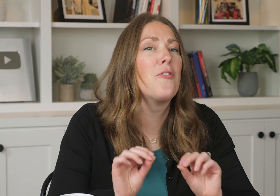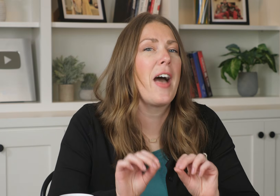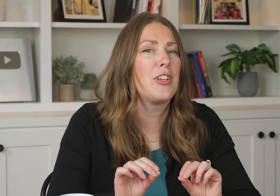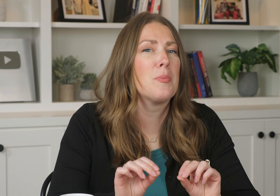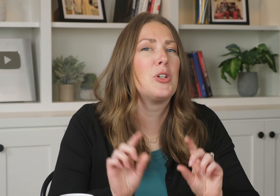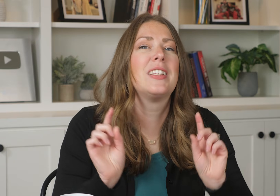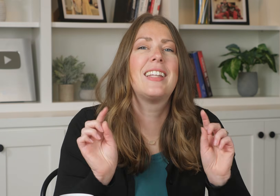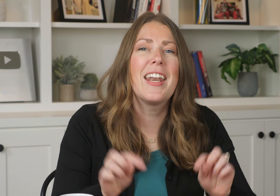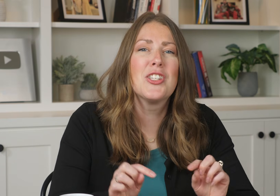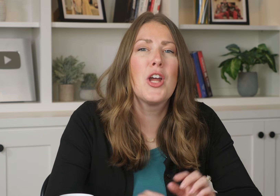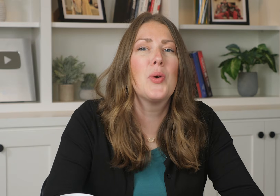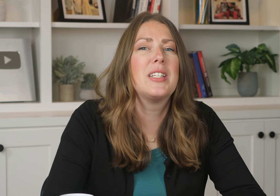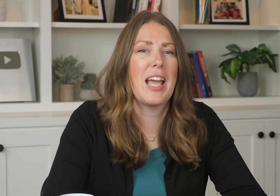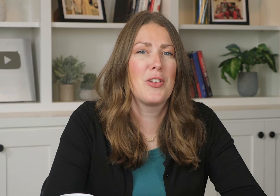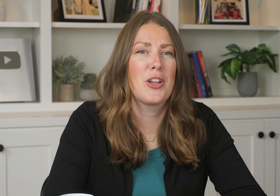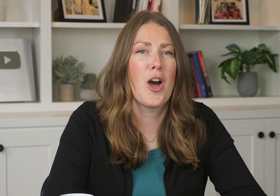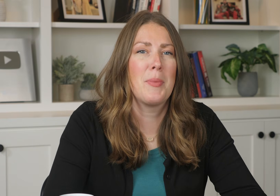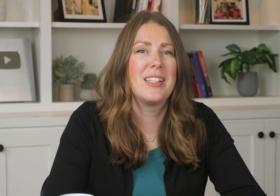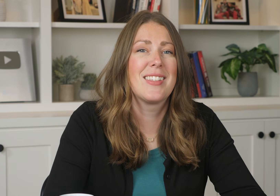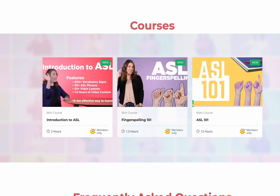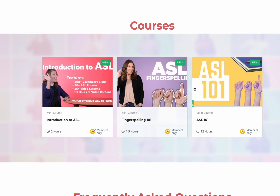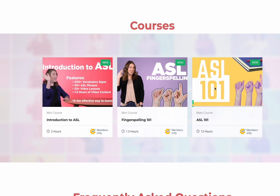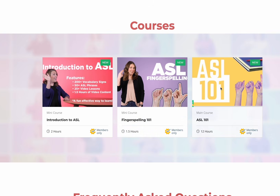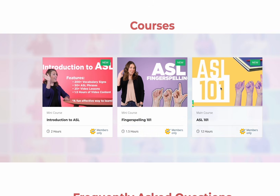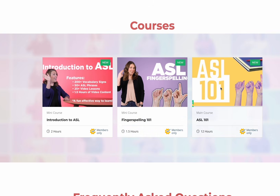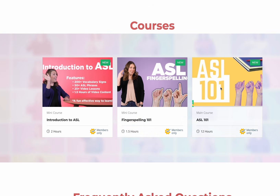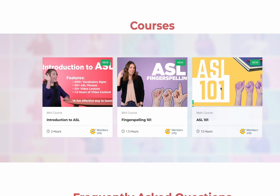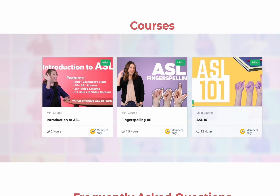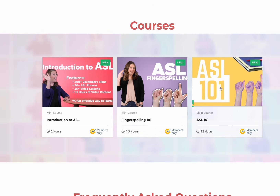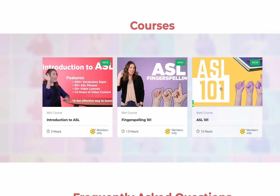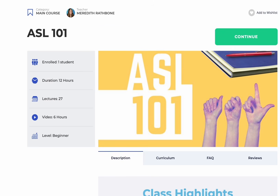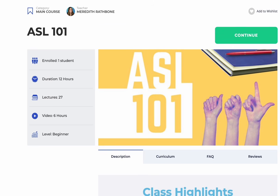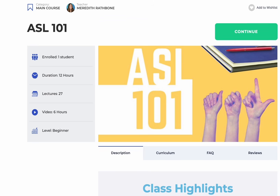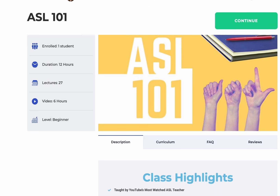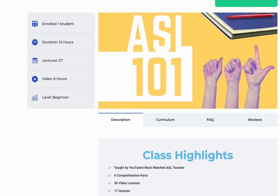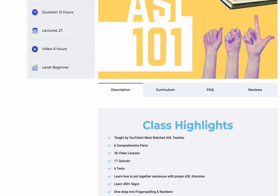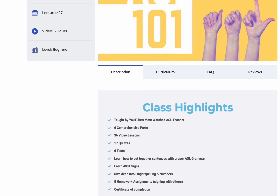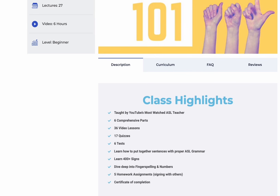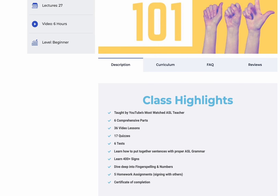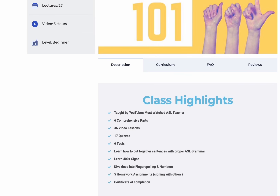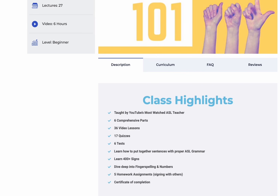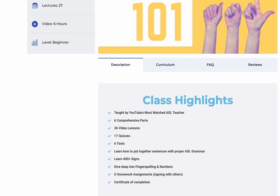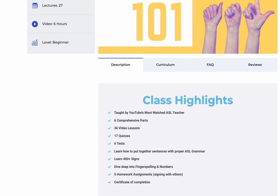valuable, let us know down in the comments. This lesson was straight from our ASL 101